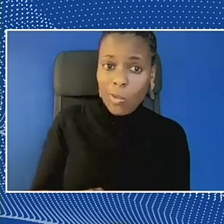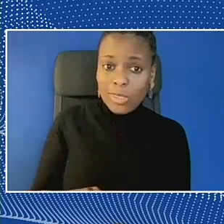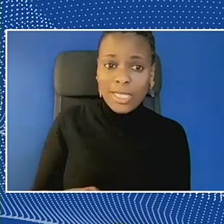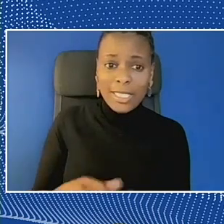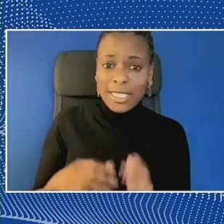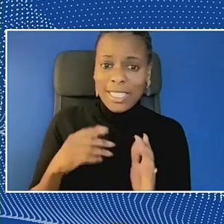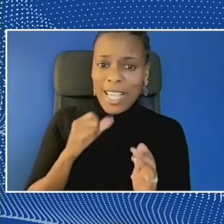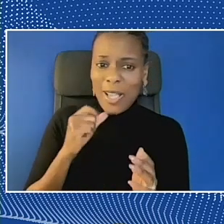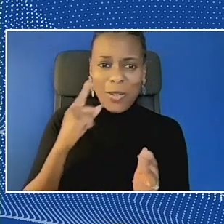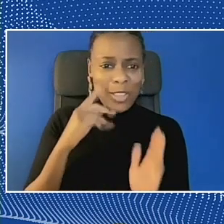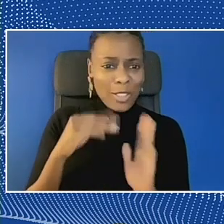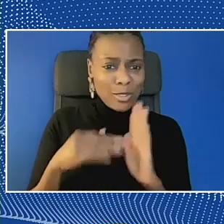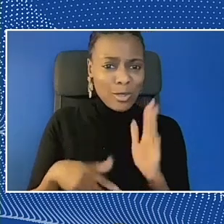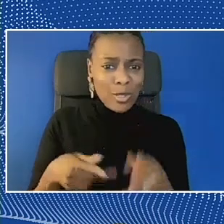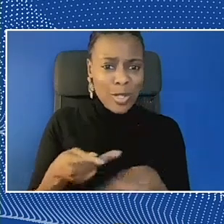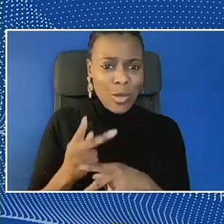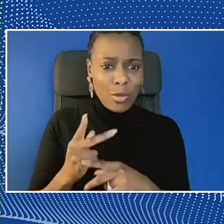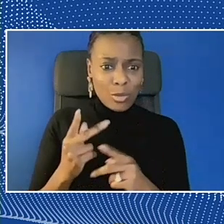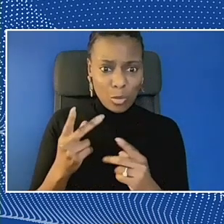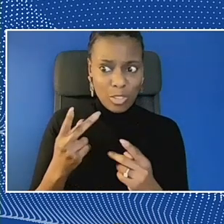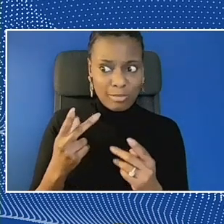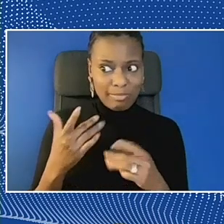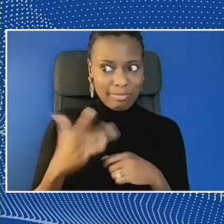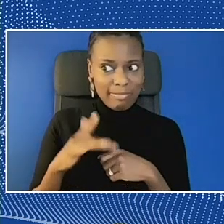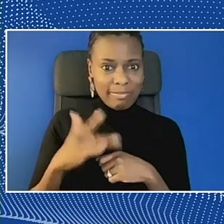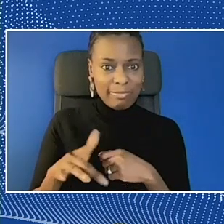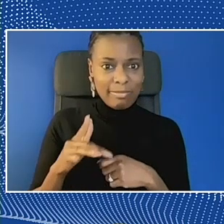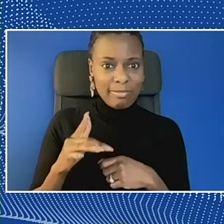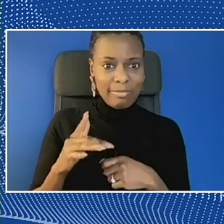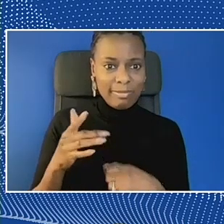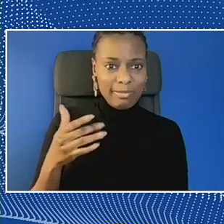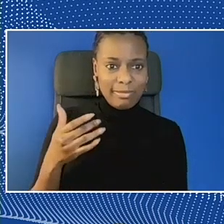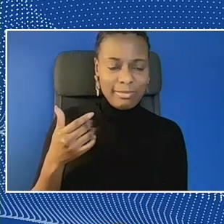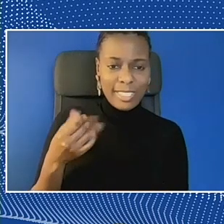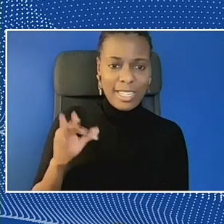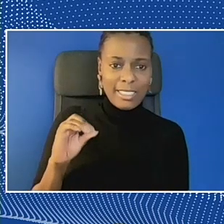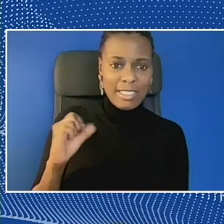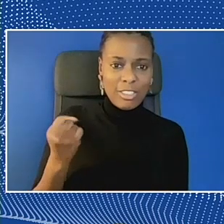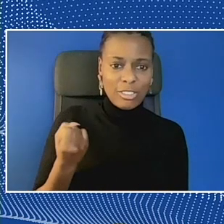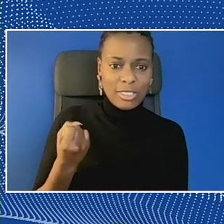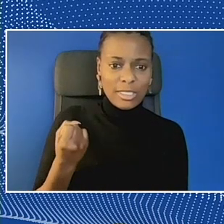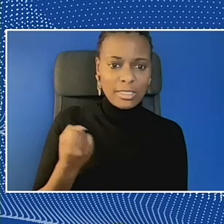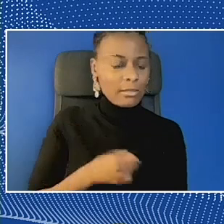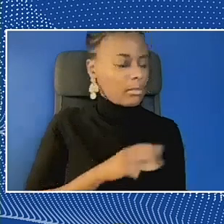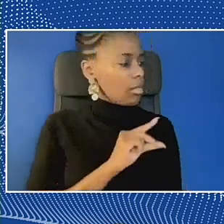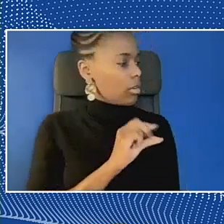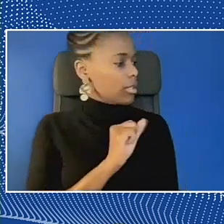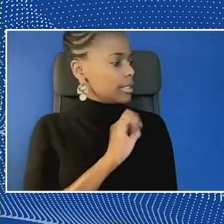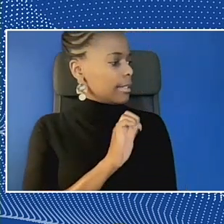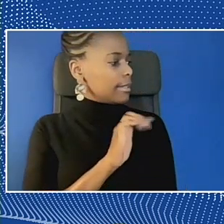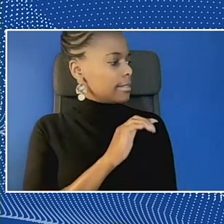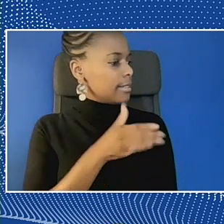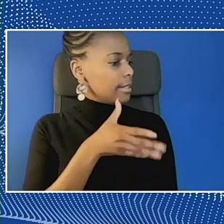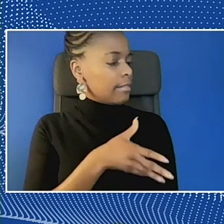around back in the early 1900's. Yeah, that's all I have to say.